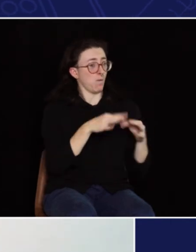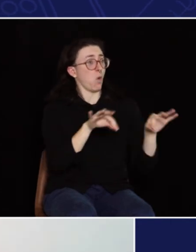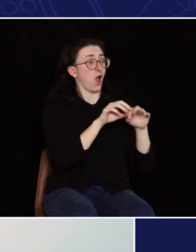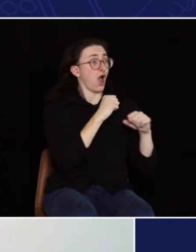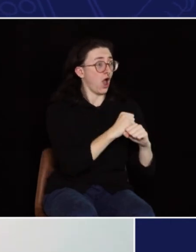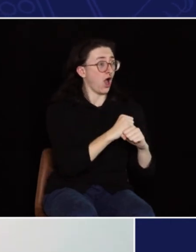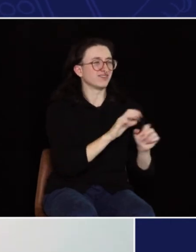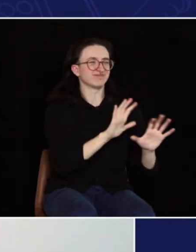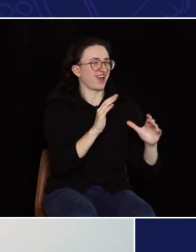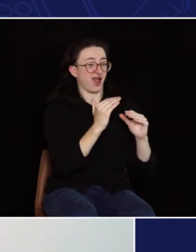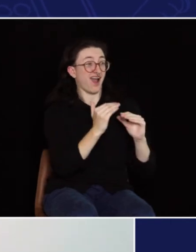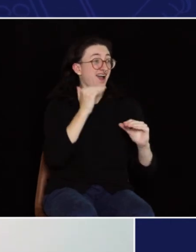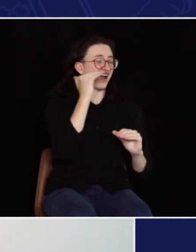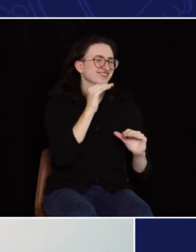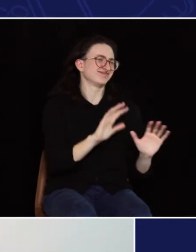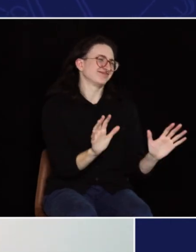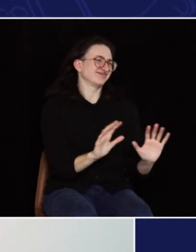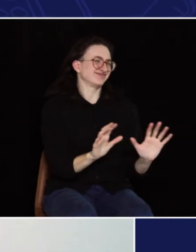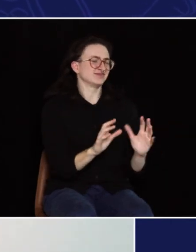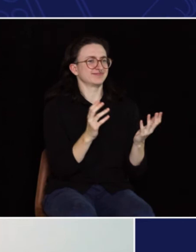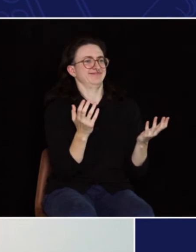but never overprotect them,